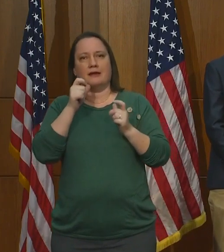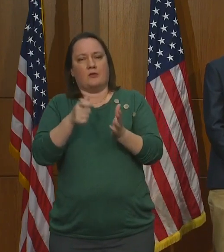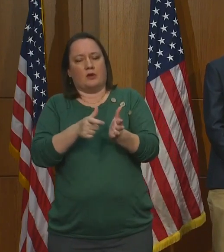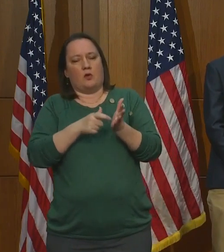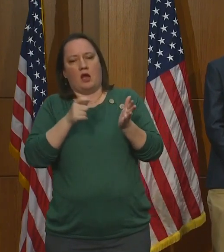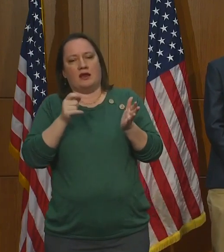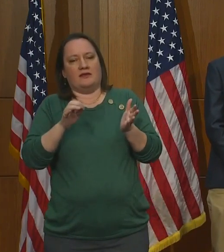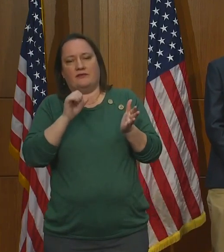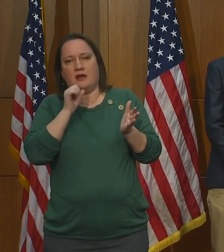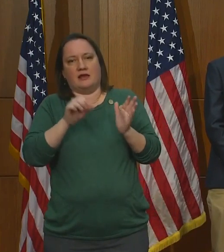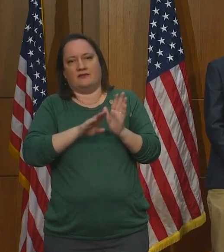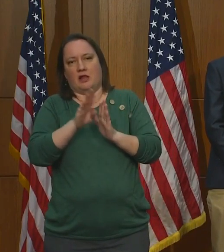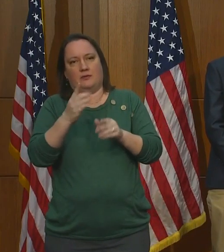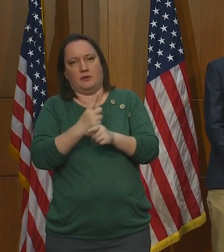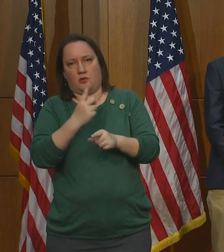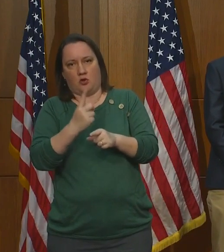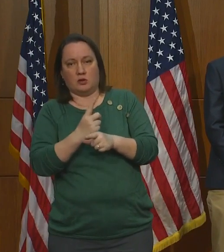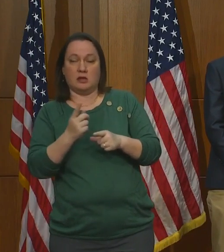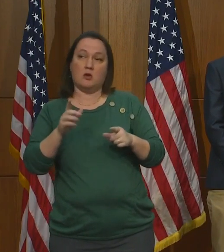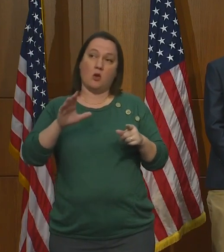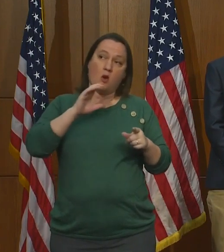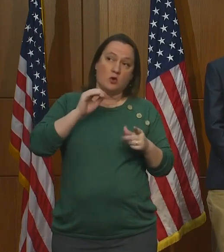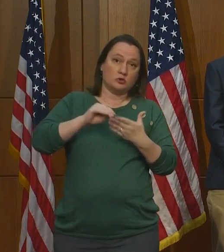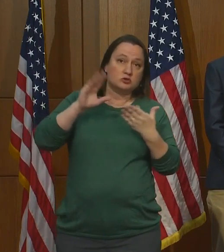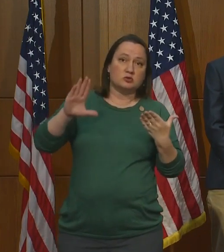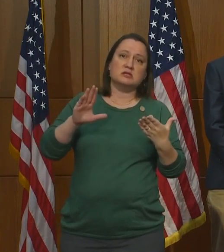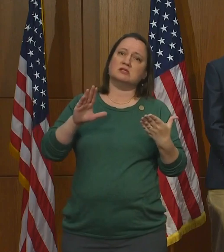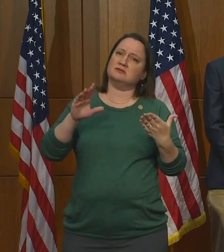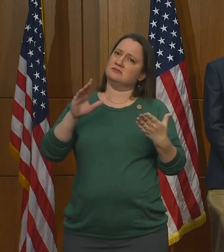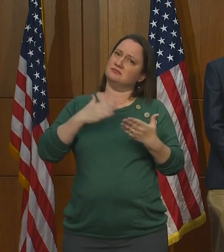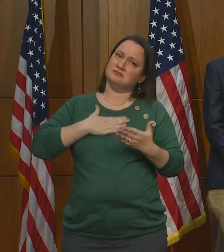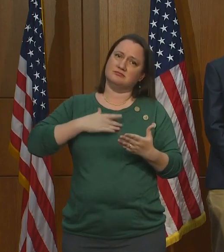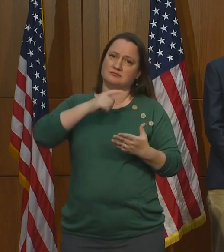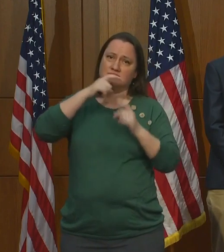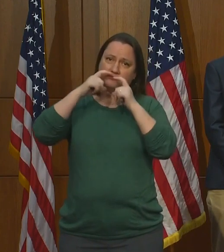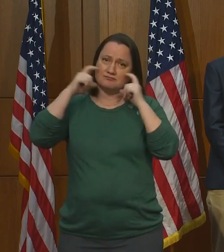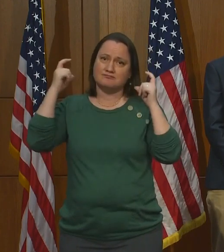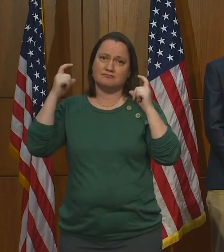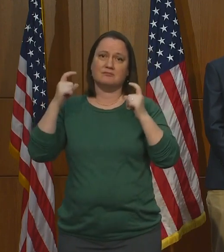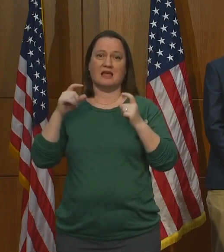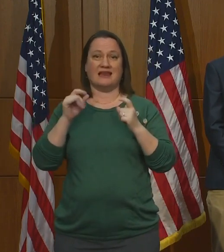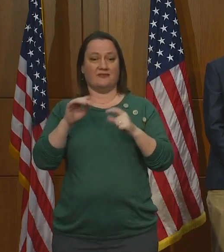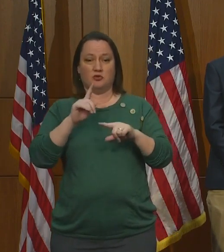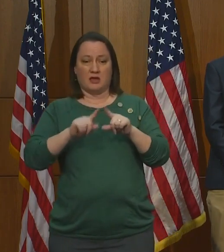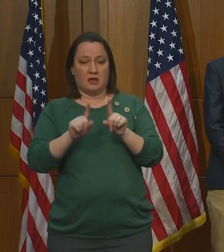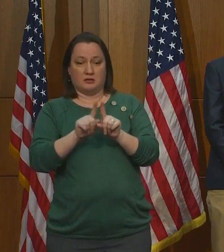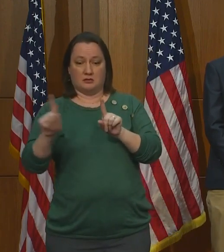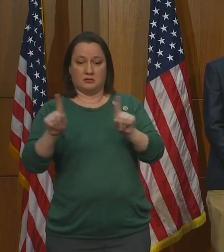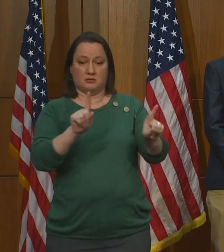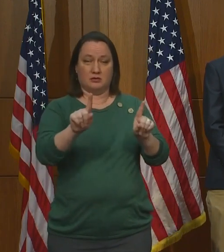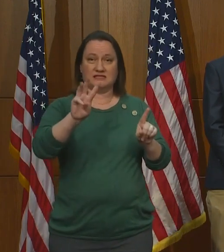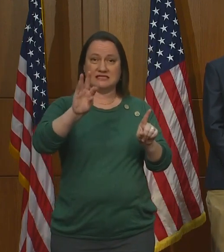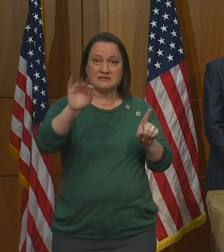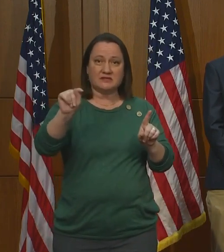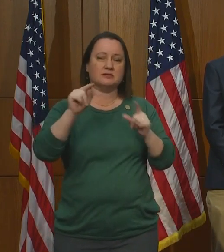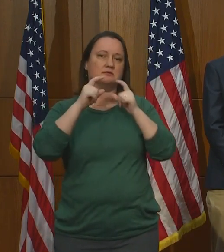COURAGE TO. BUT NOT REQUIRED AS DEVELOPMENTALLY APPROPRIATE AND ESPECIALLY IN OLDER STUDENTS